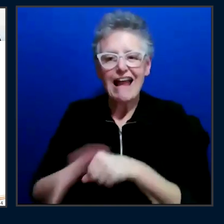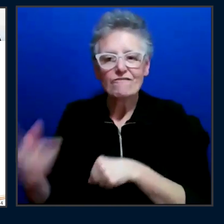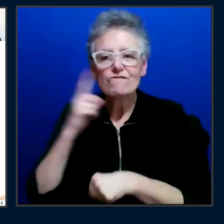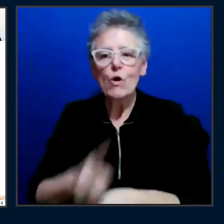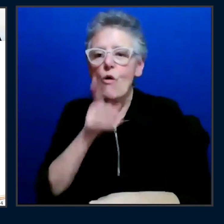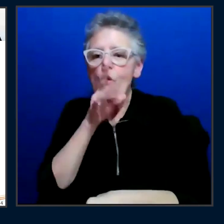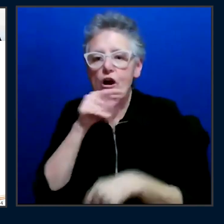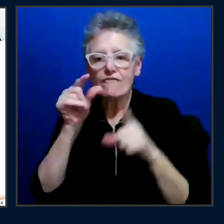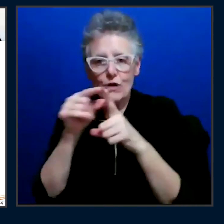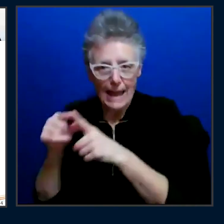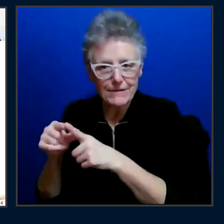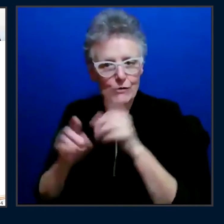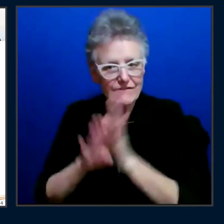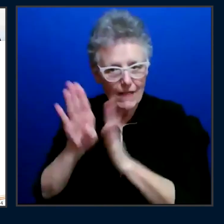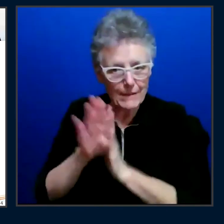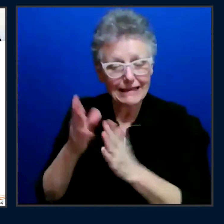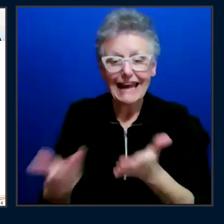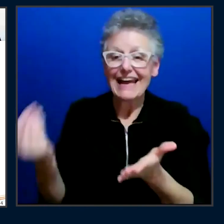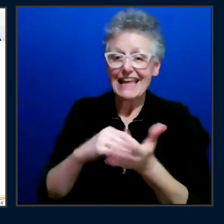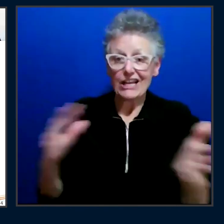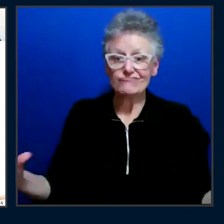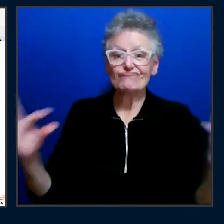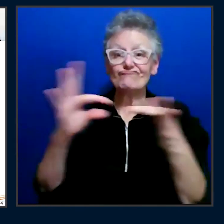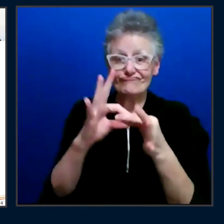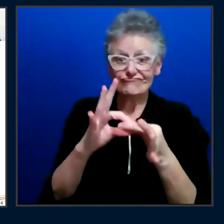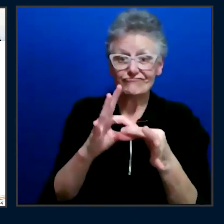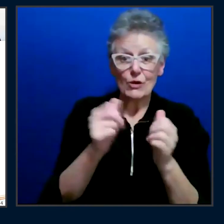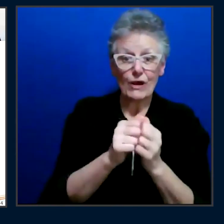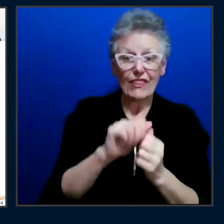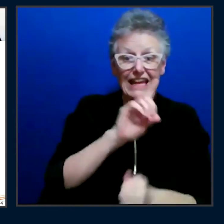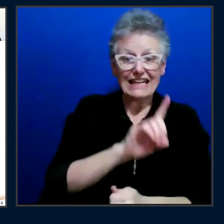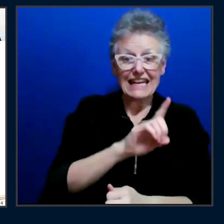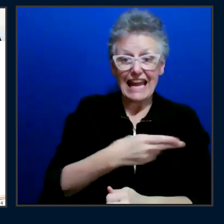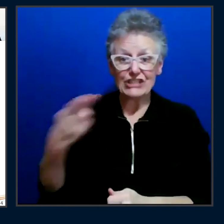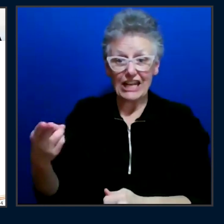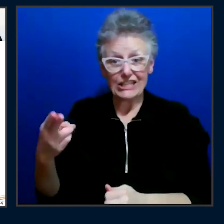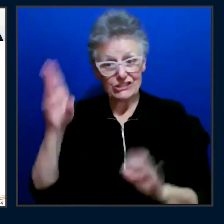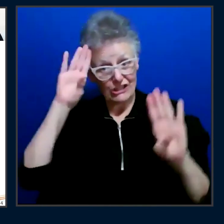development. And again, just bridging the gap here with a DHH lens,